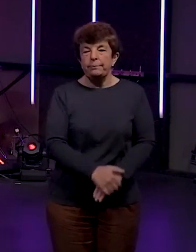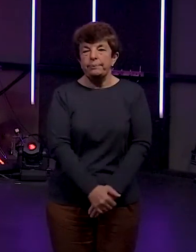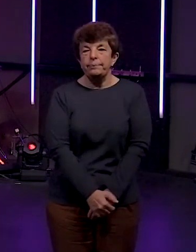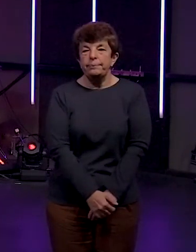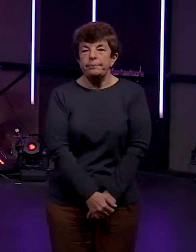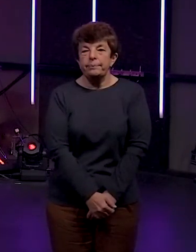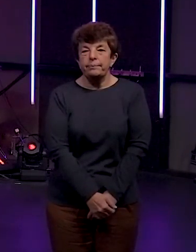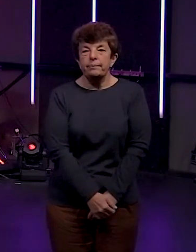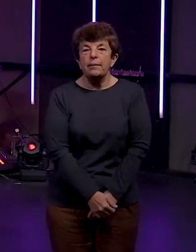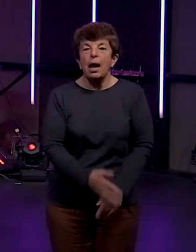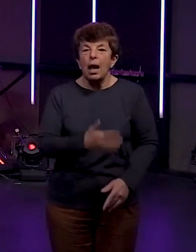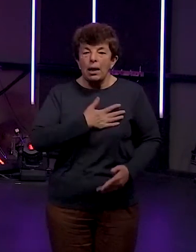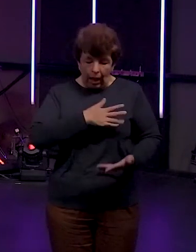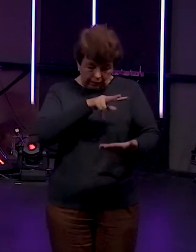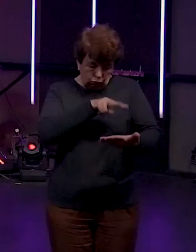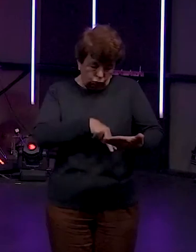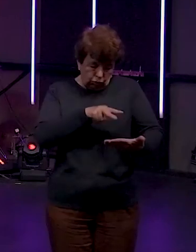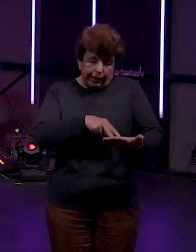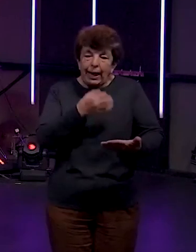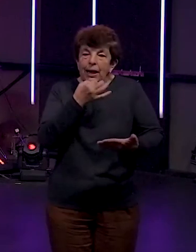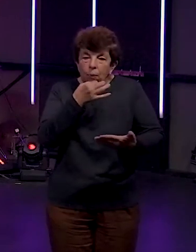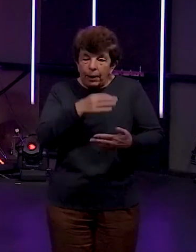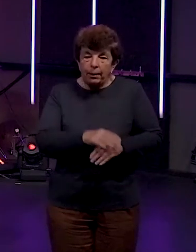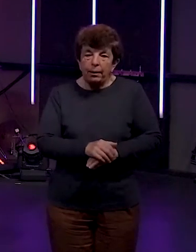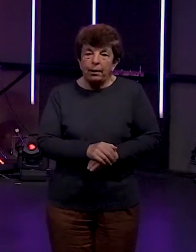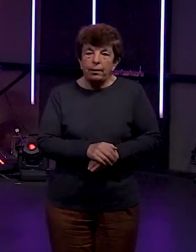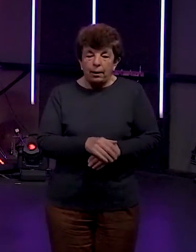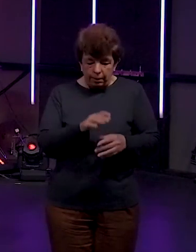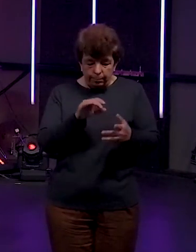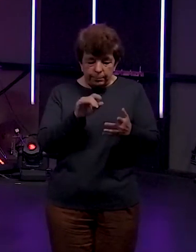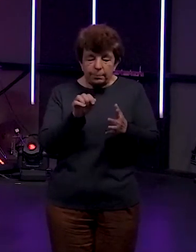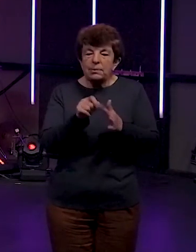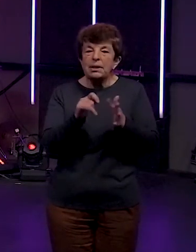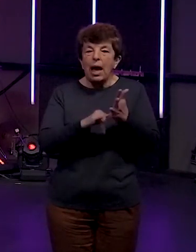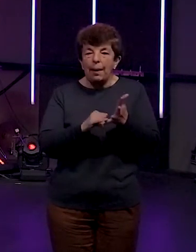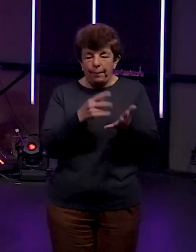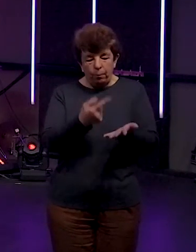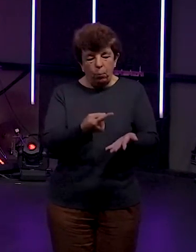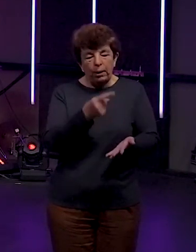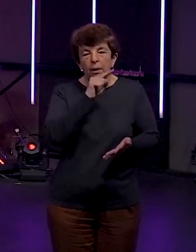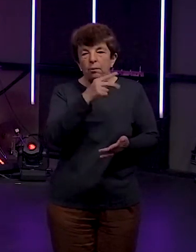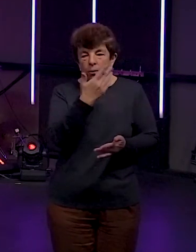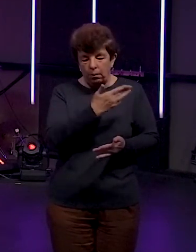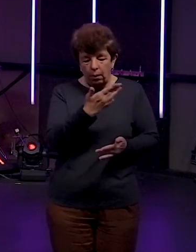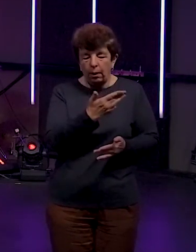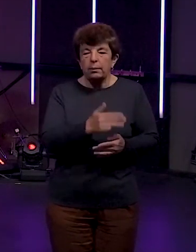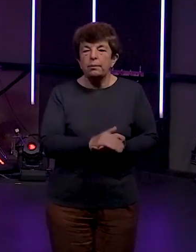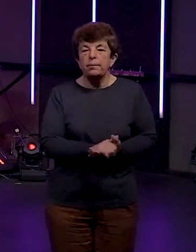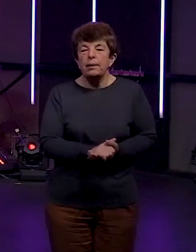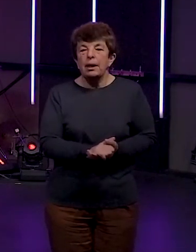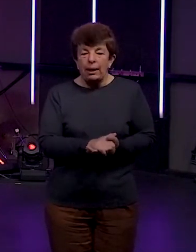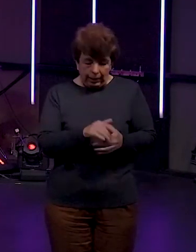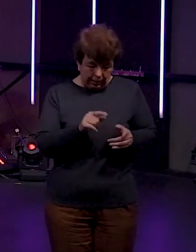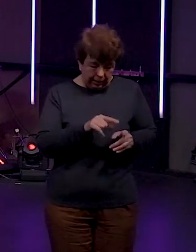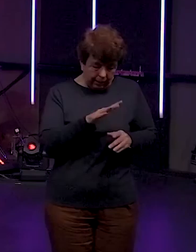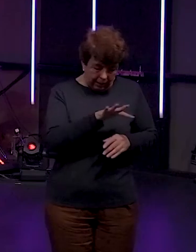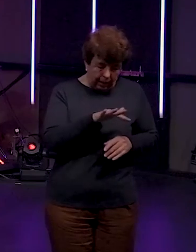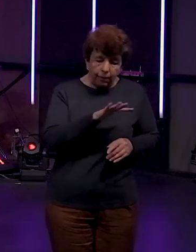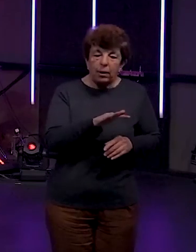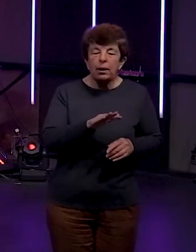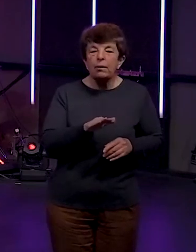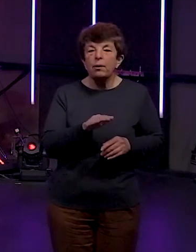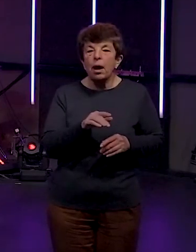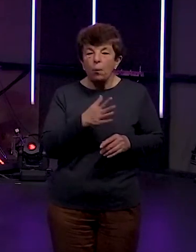I'd like to read just a section of Psalm 119 to you and the section I'd like to read to you today is